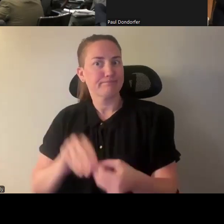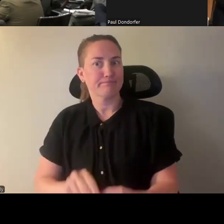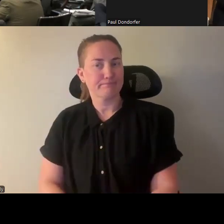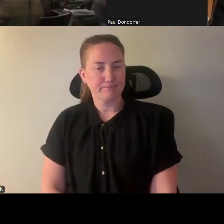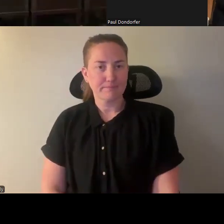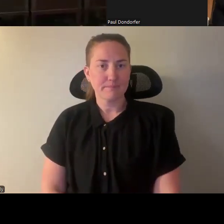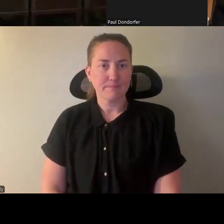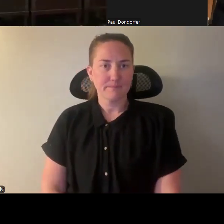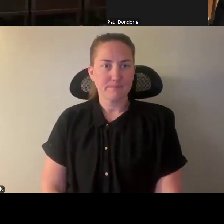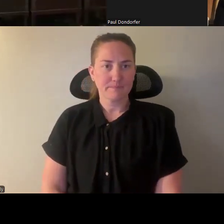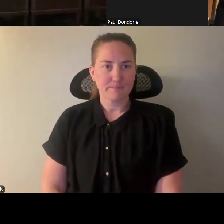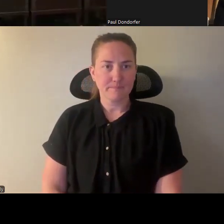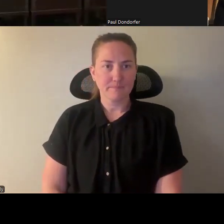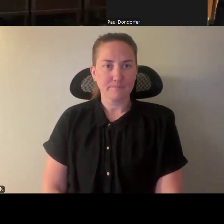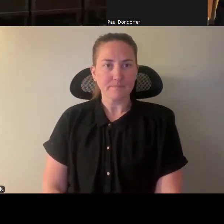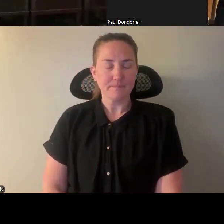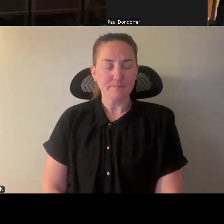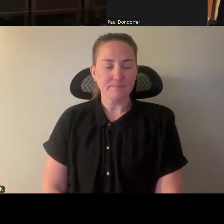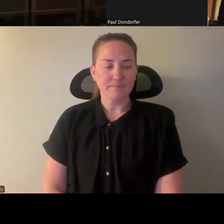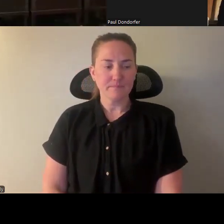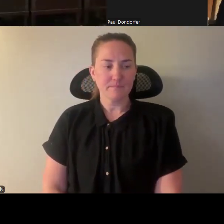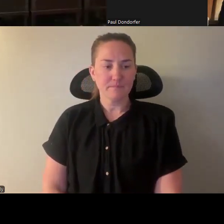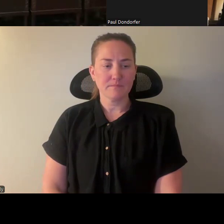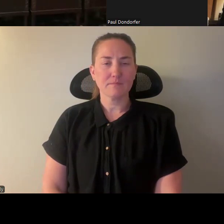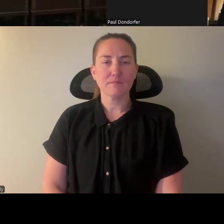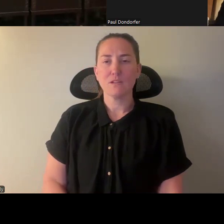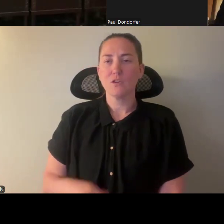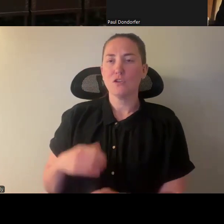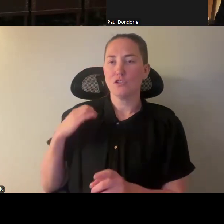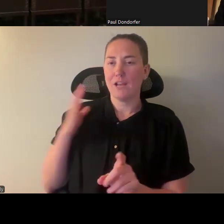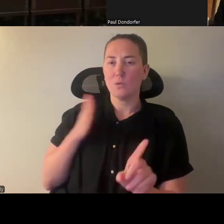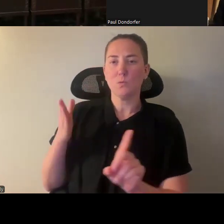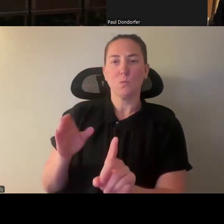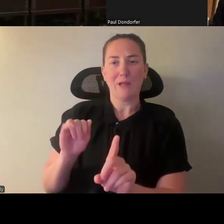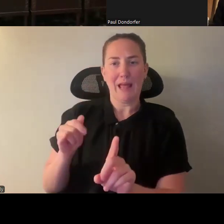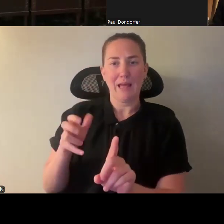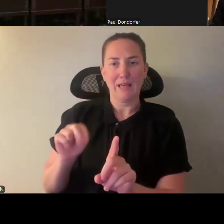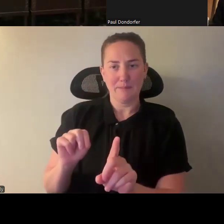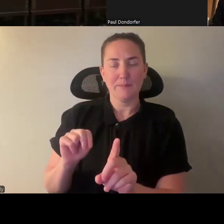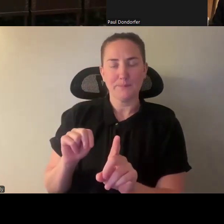the uh through the uh chair to the administration madam president Um so